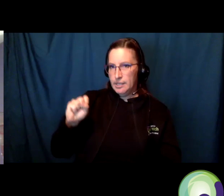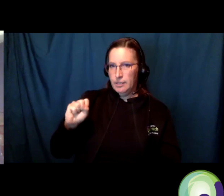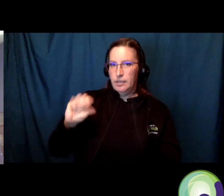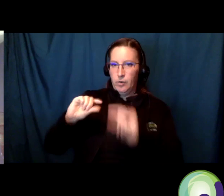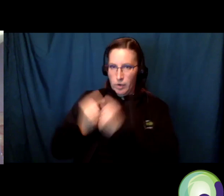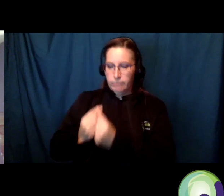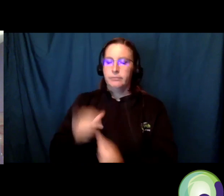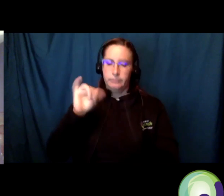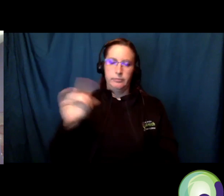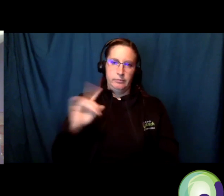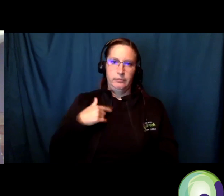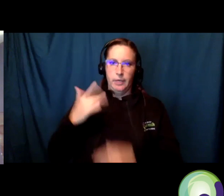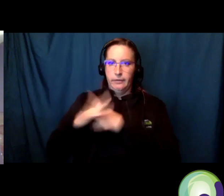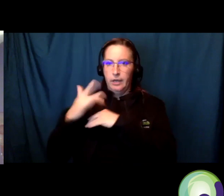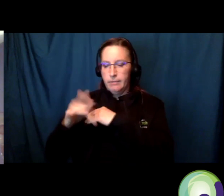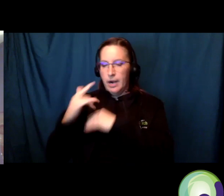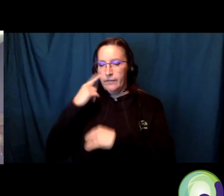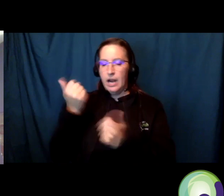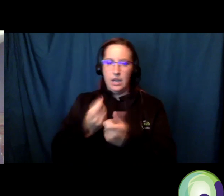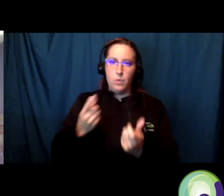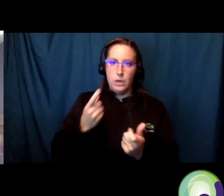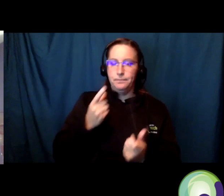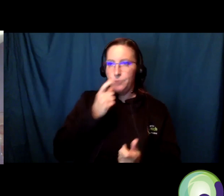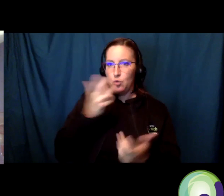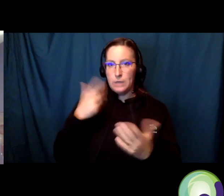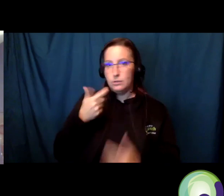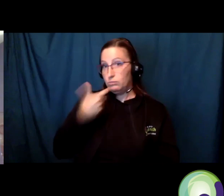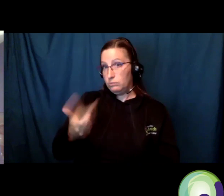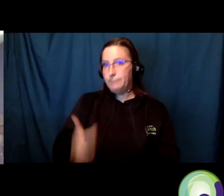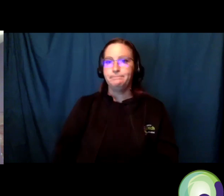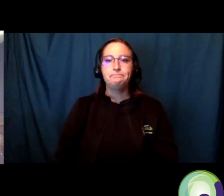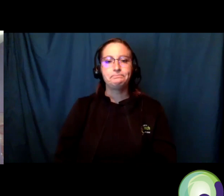will be available for anyone to see.